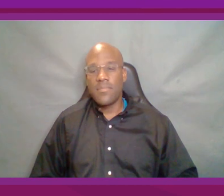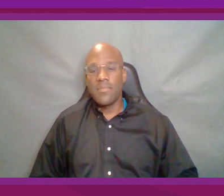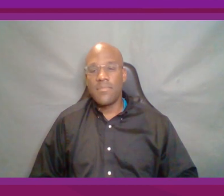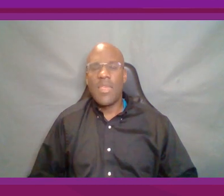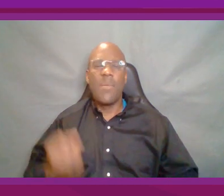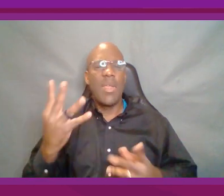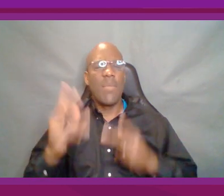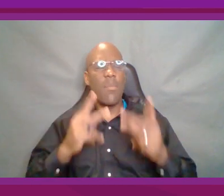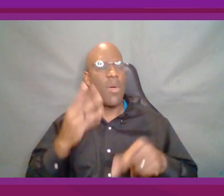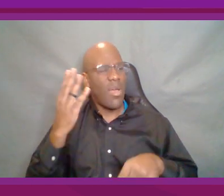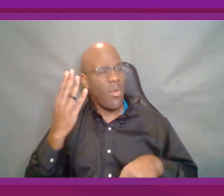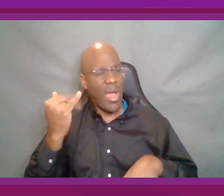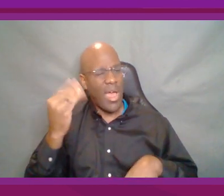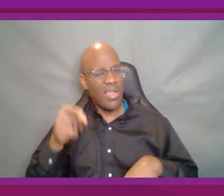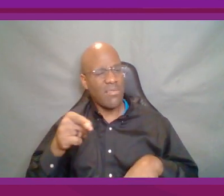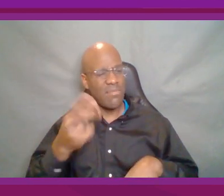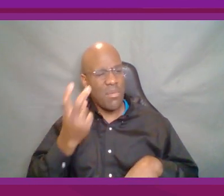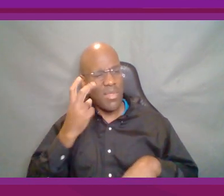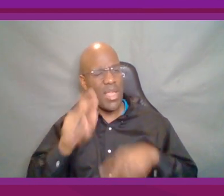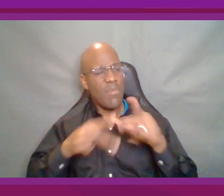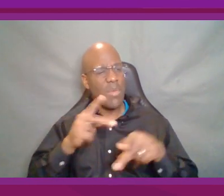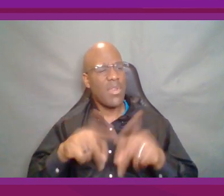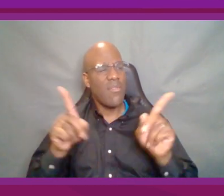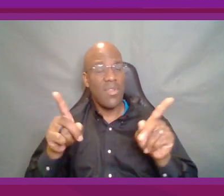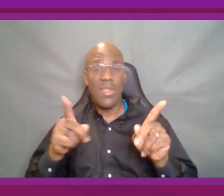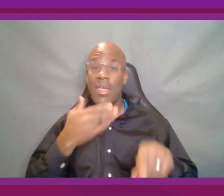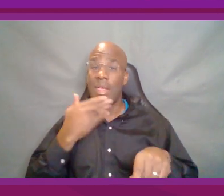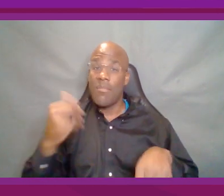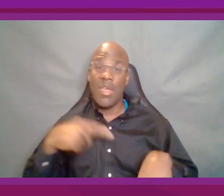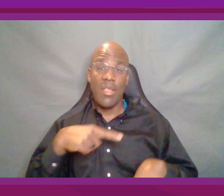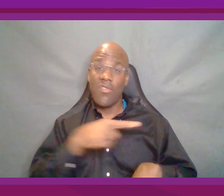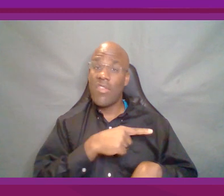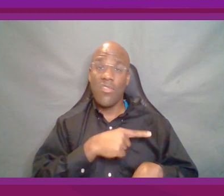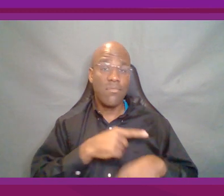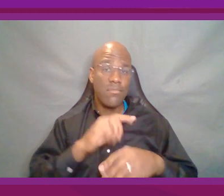and I constantly get asked why and I'm like, better lobbying! But really what it is